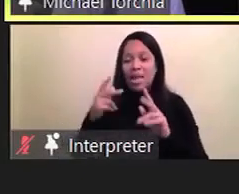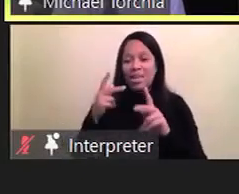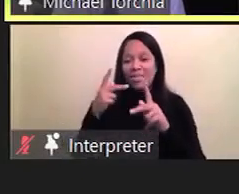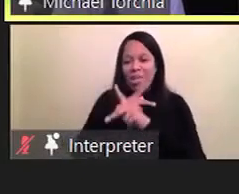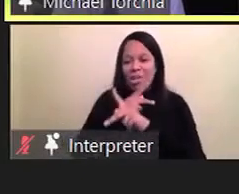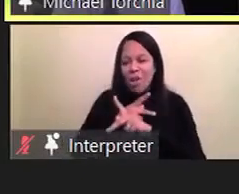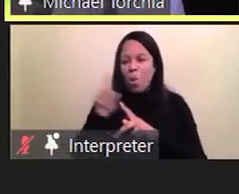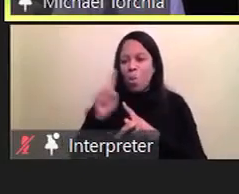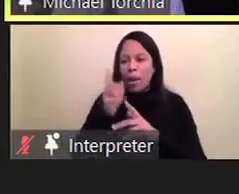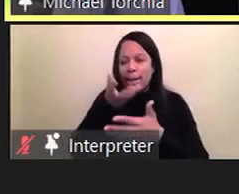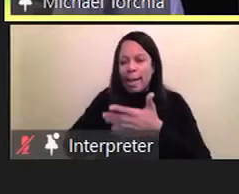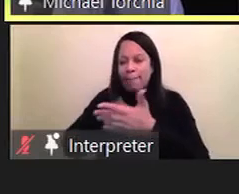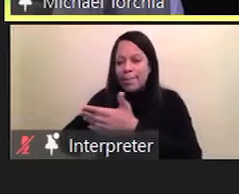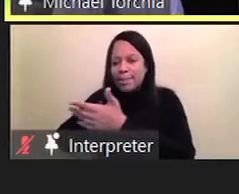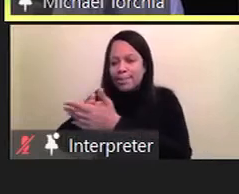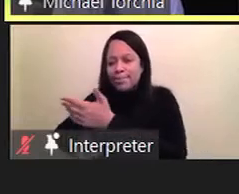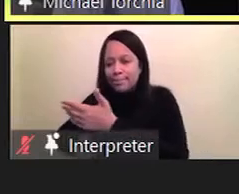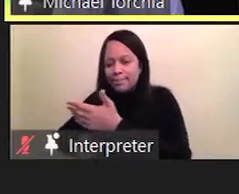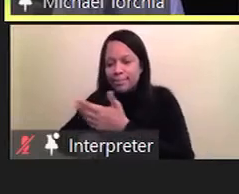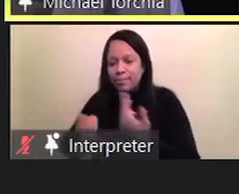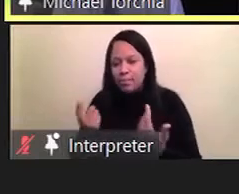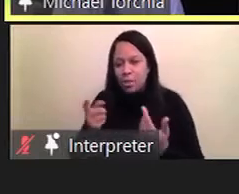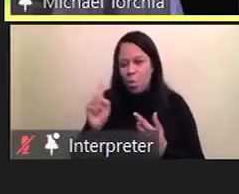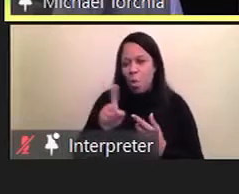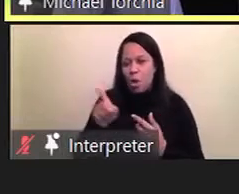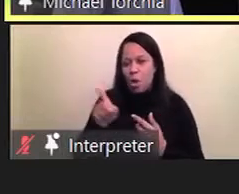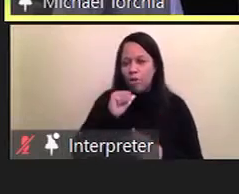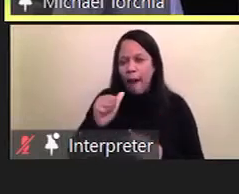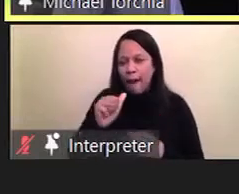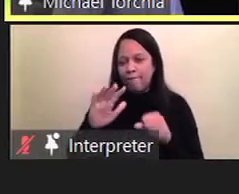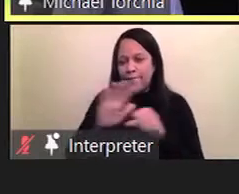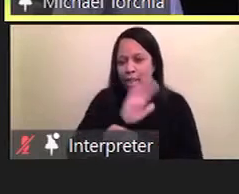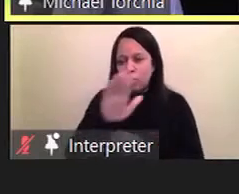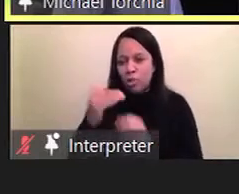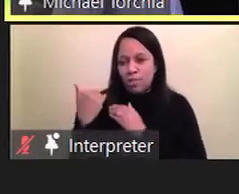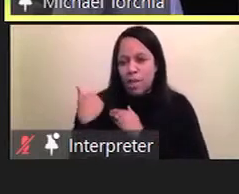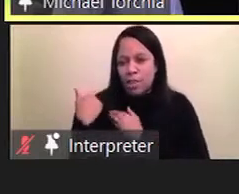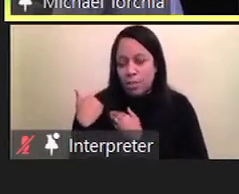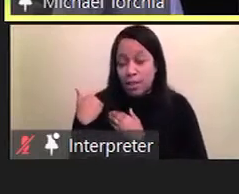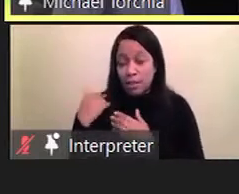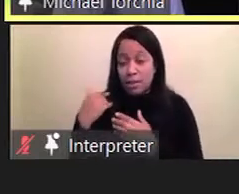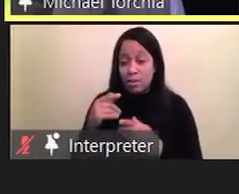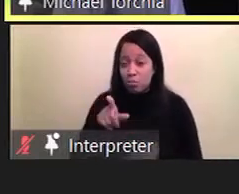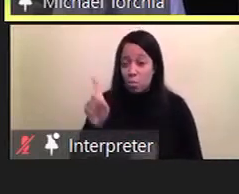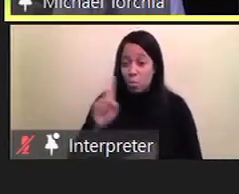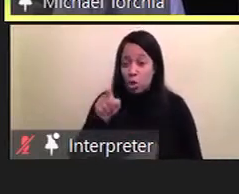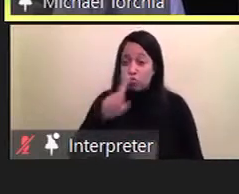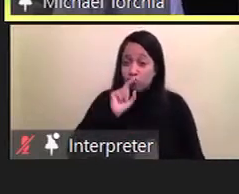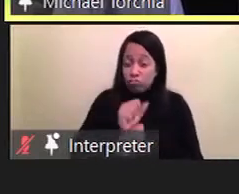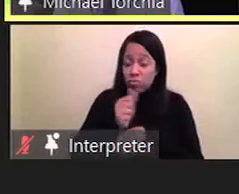Are there things that you're not doing that you need to do? Are you complying with the ADA in hiring and promotions